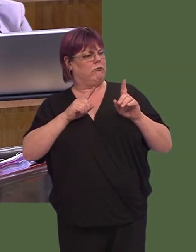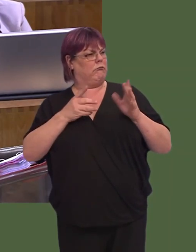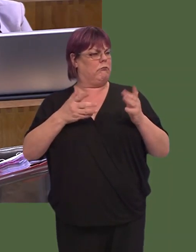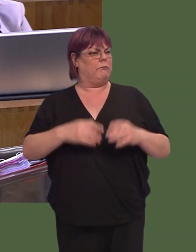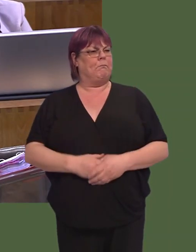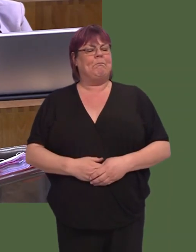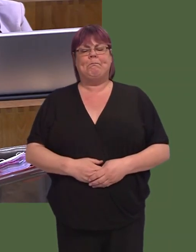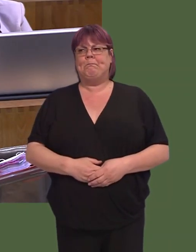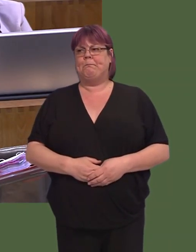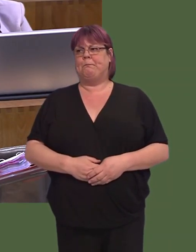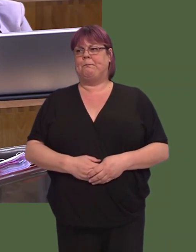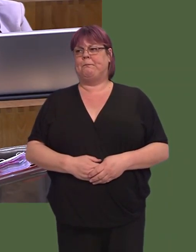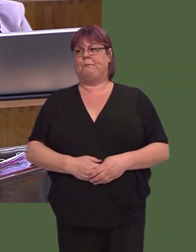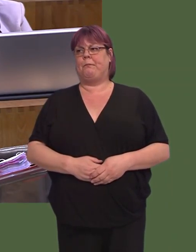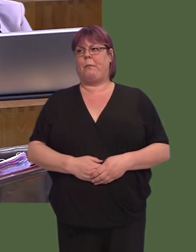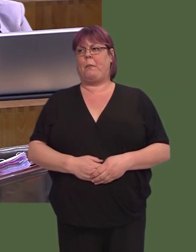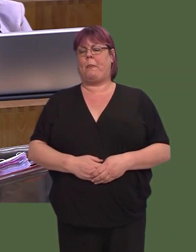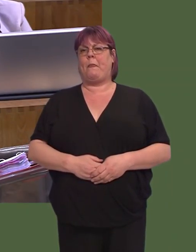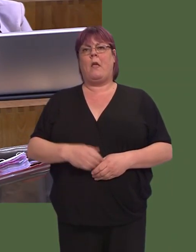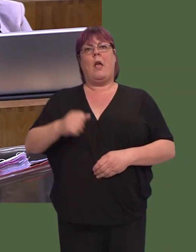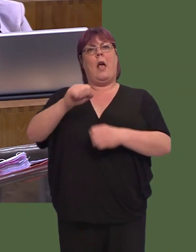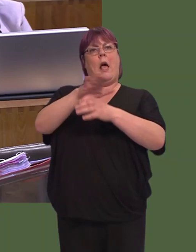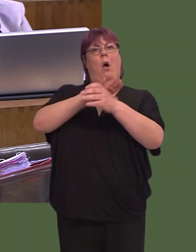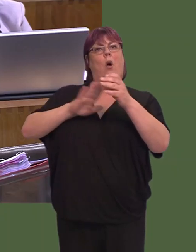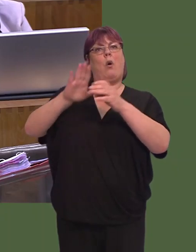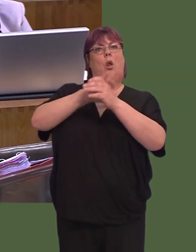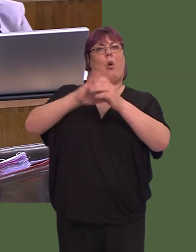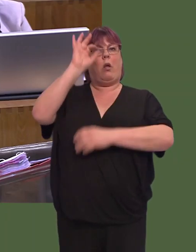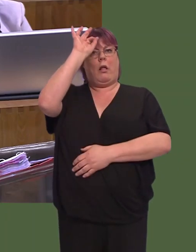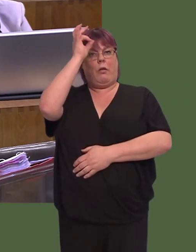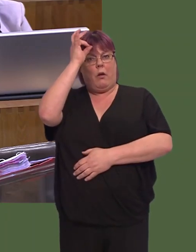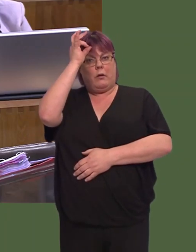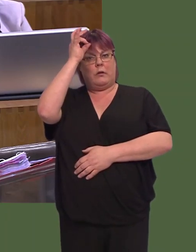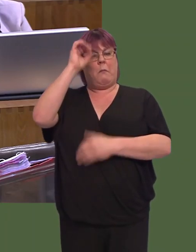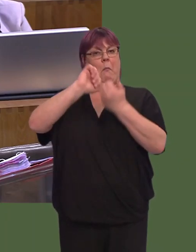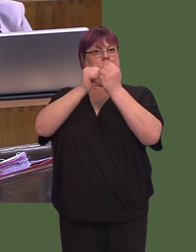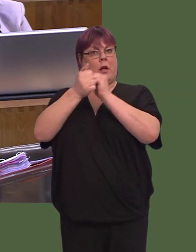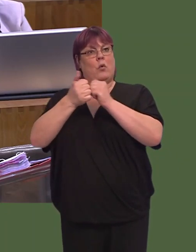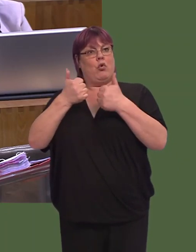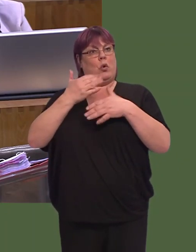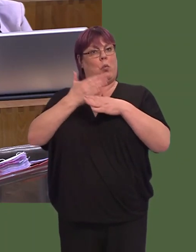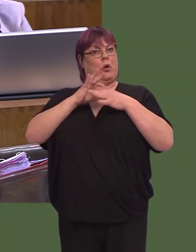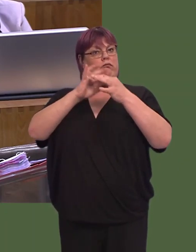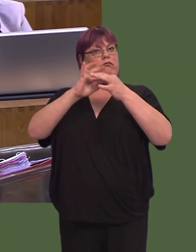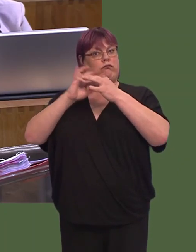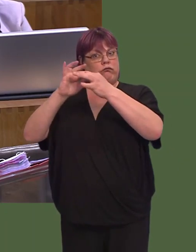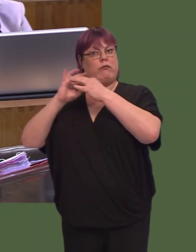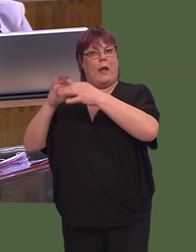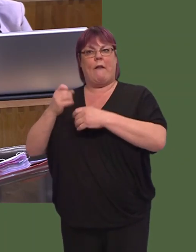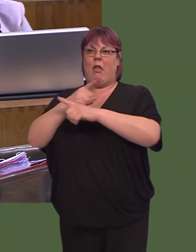We have a very good working relationship with all of our local authority partners in this, and, of course, they're responsible for delivering social care as well.